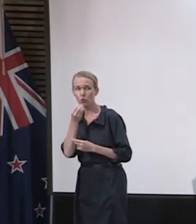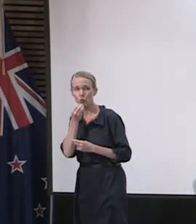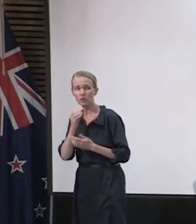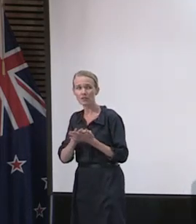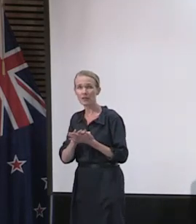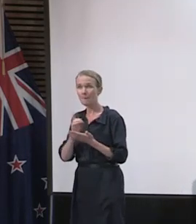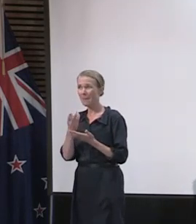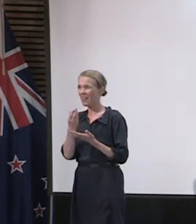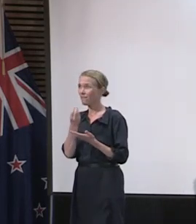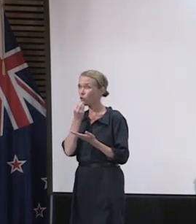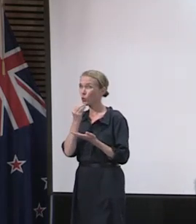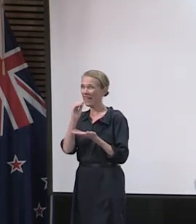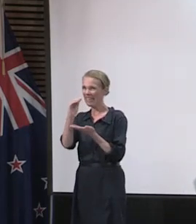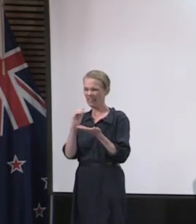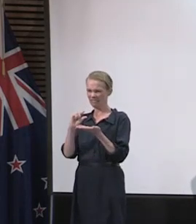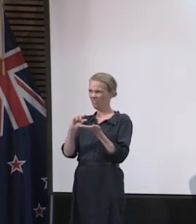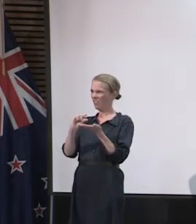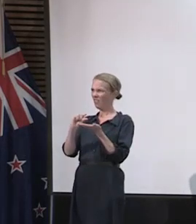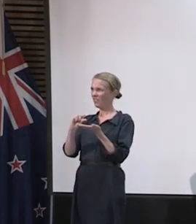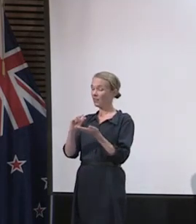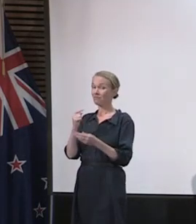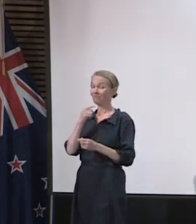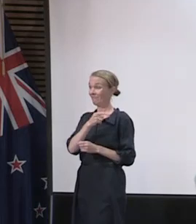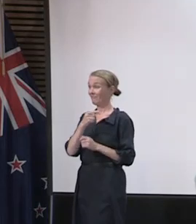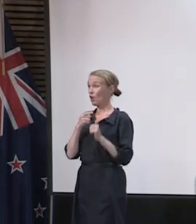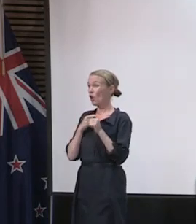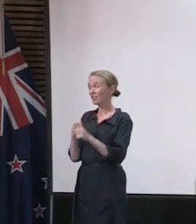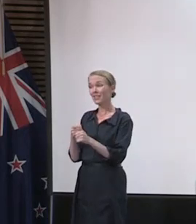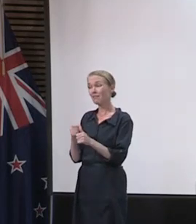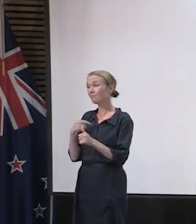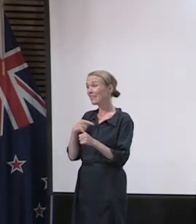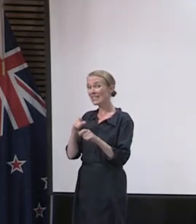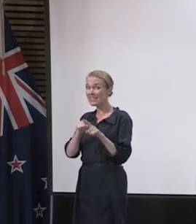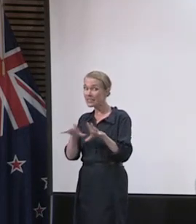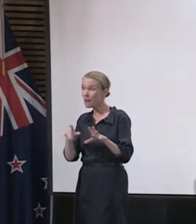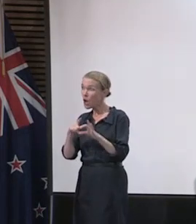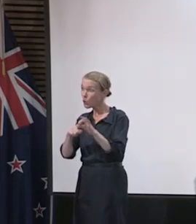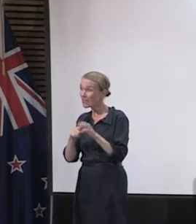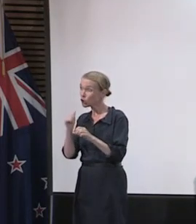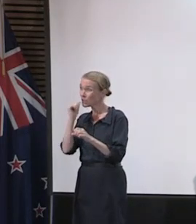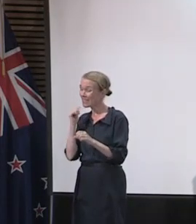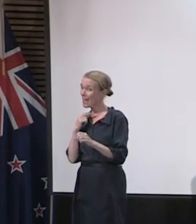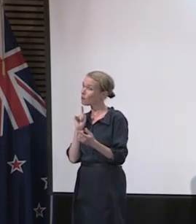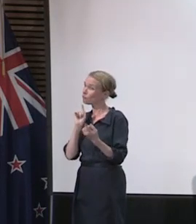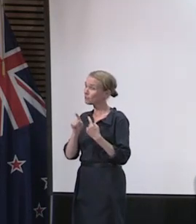. She cannot understand why this amount of food (SPEAKS INDISTINCTLY). That should